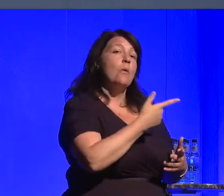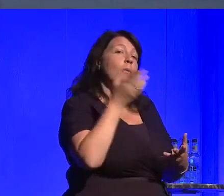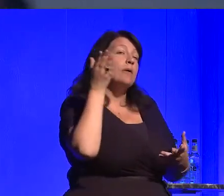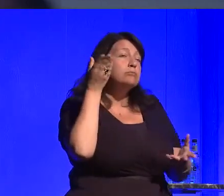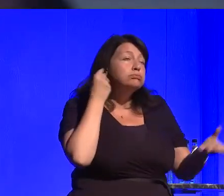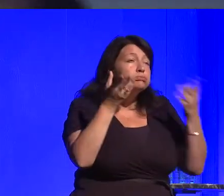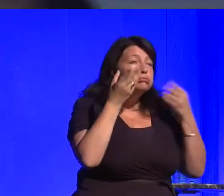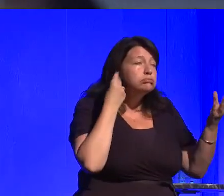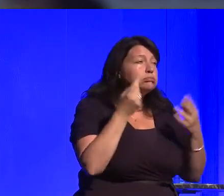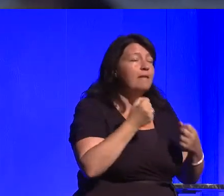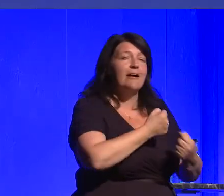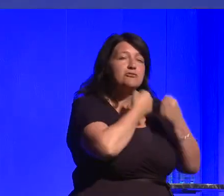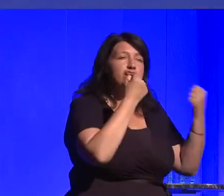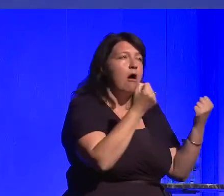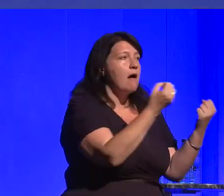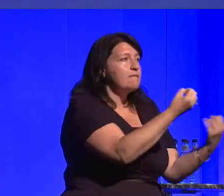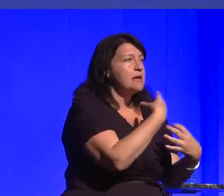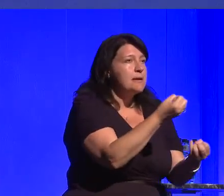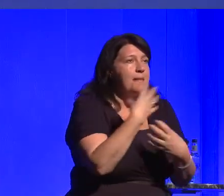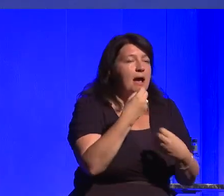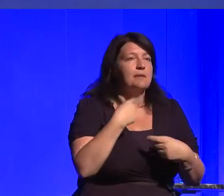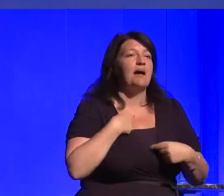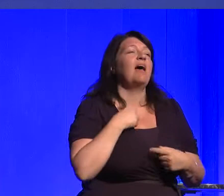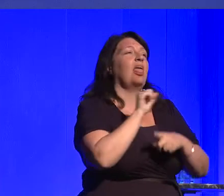parts of the NHS to be talking to each other.